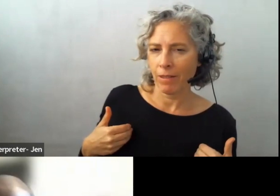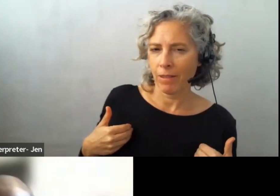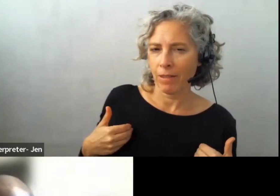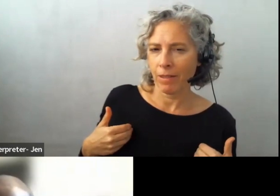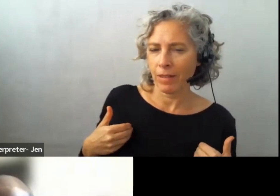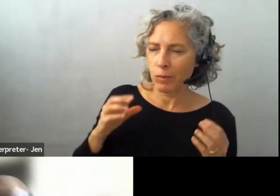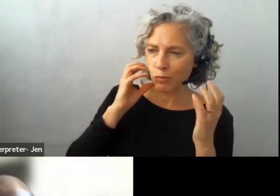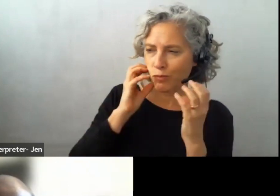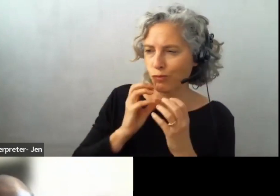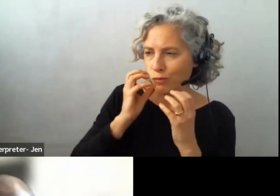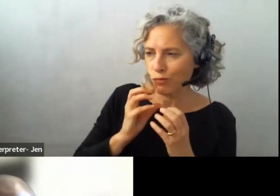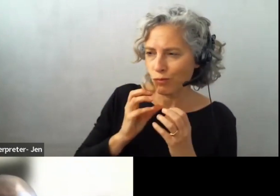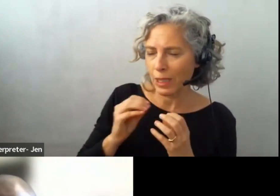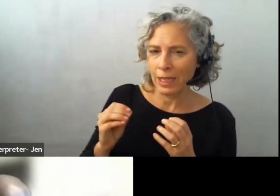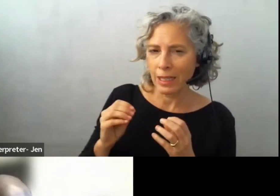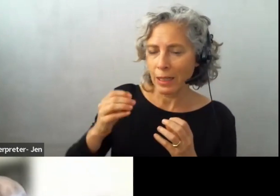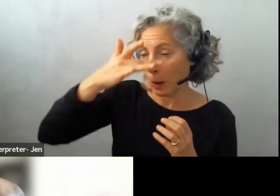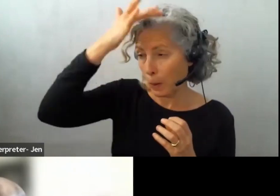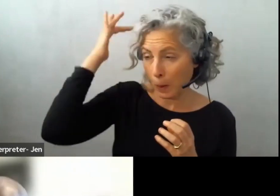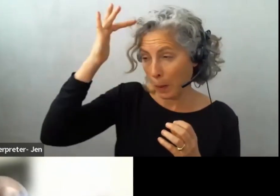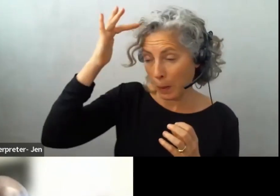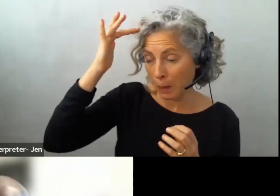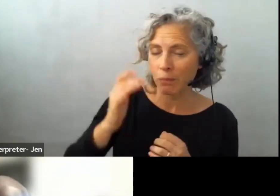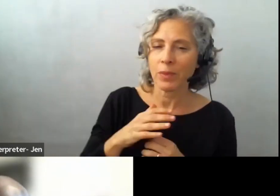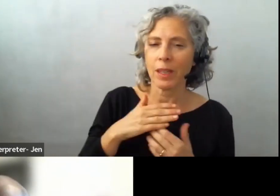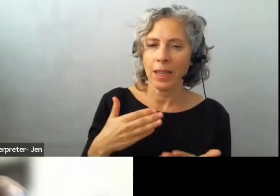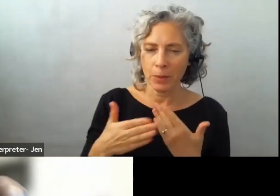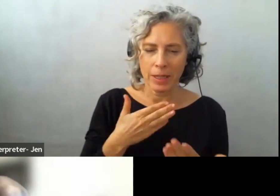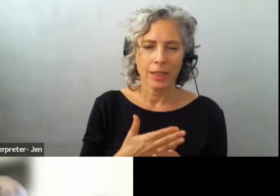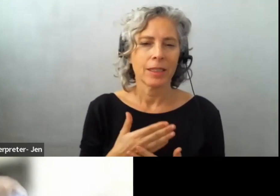facial hair and very little hair on my head. Anyway, so how has,